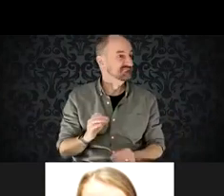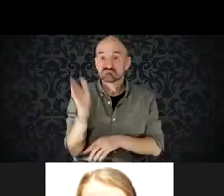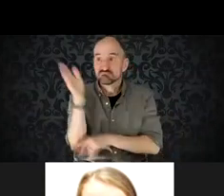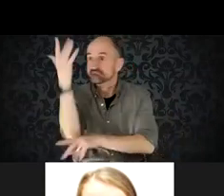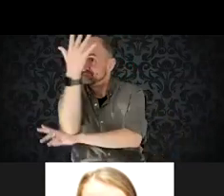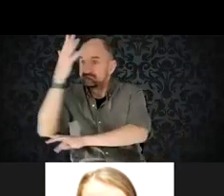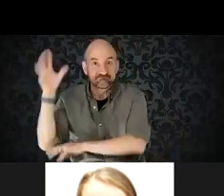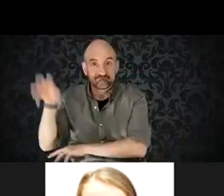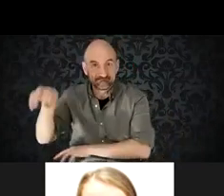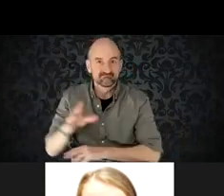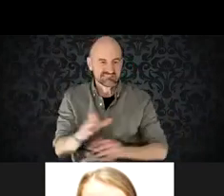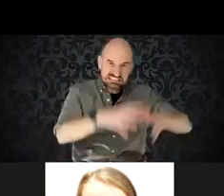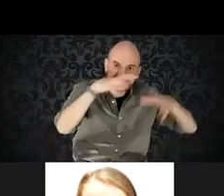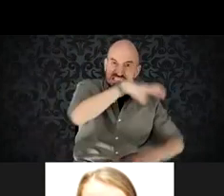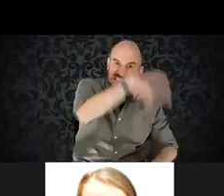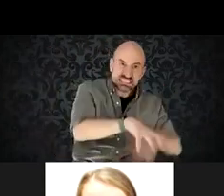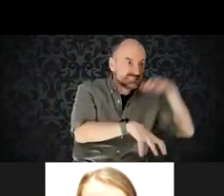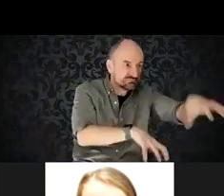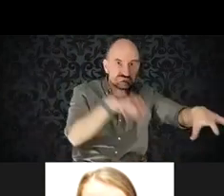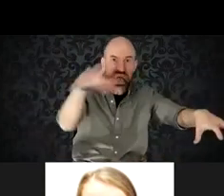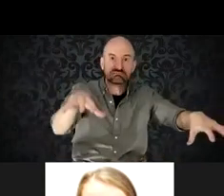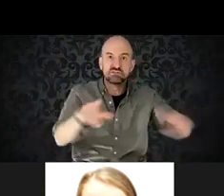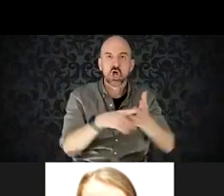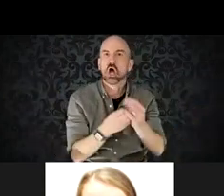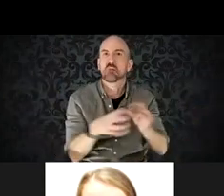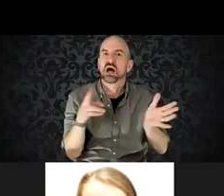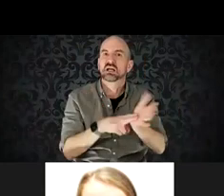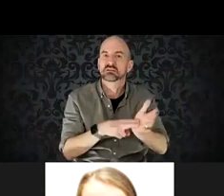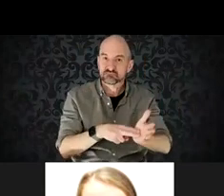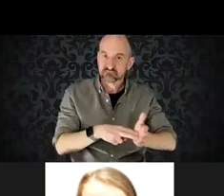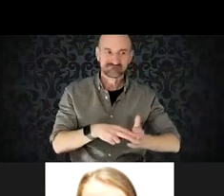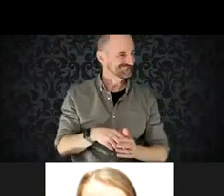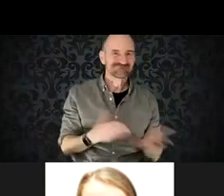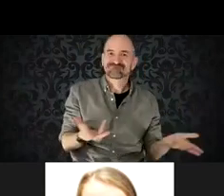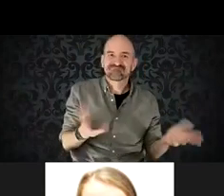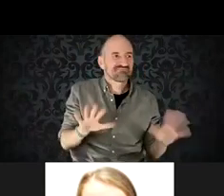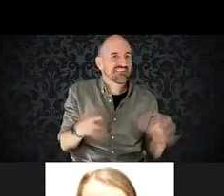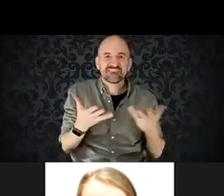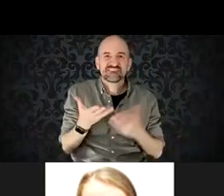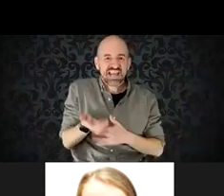world's population will be living in cities. Outdoor spaces are getting smaller, and